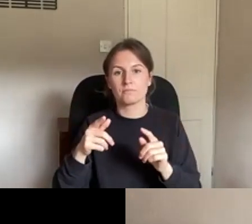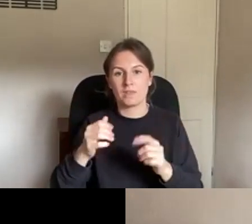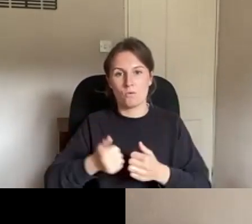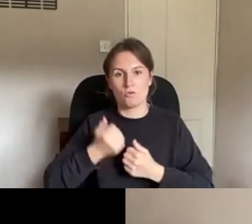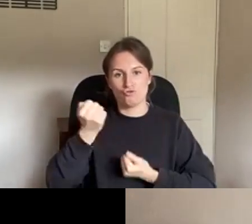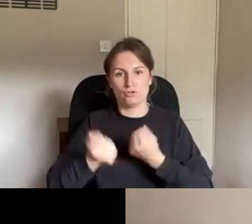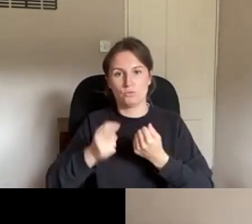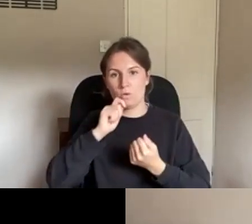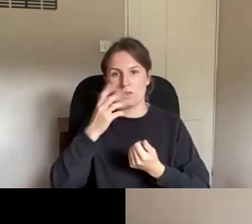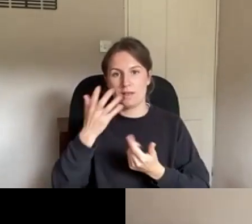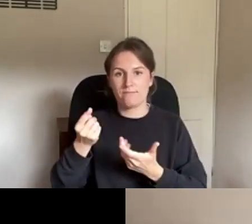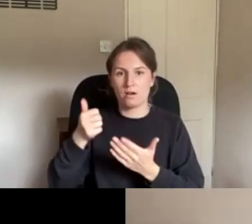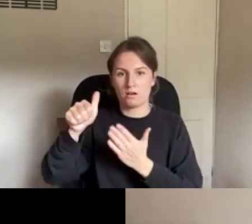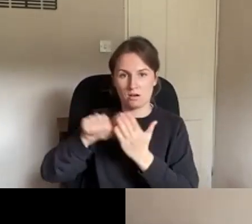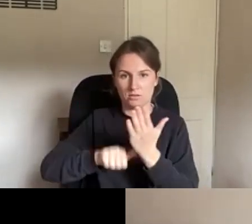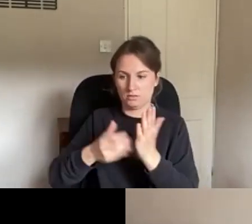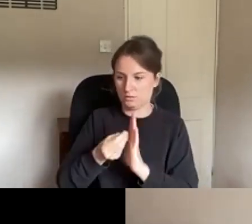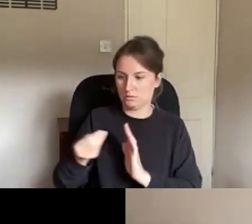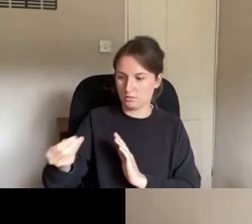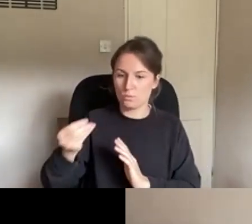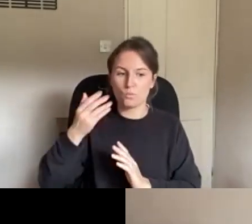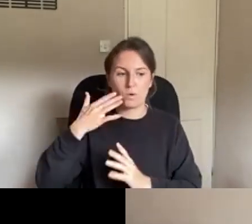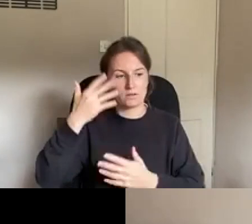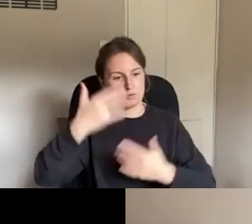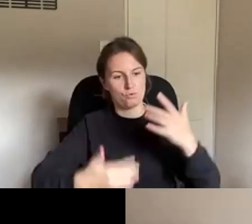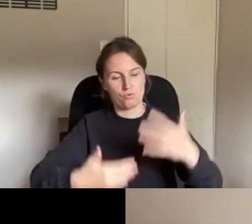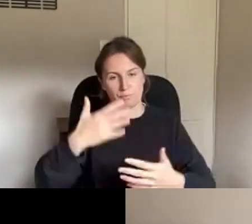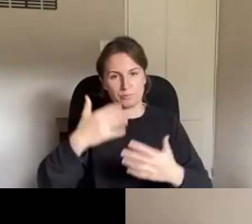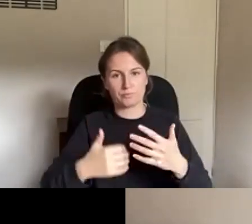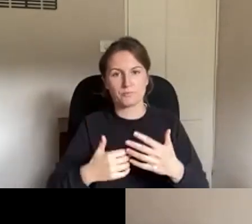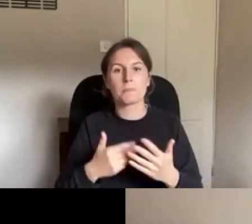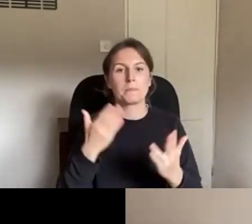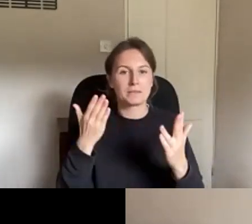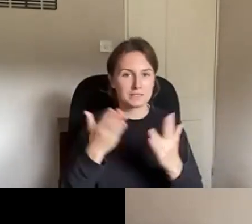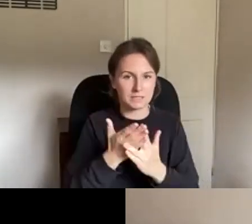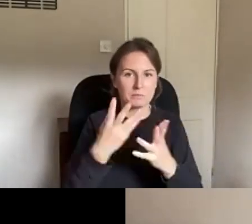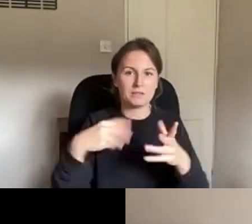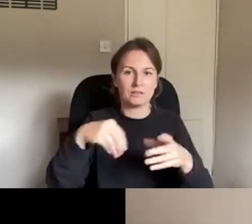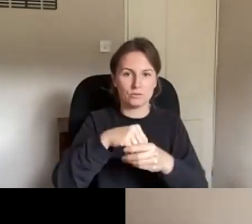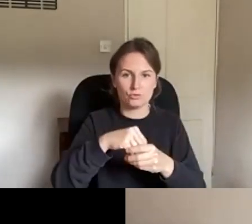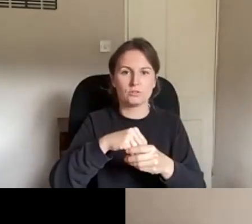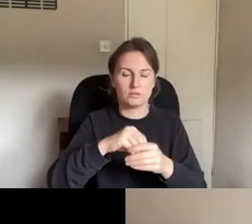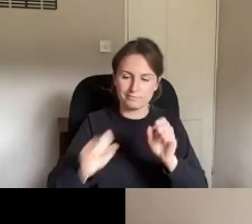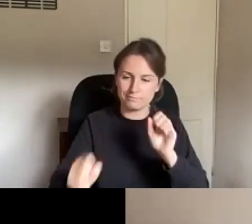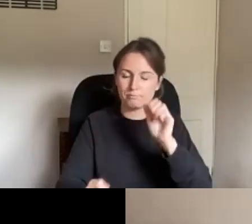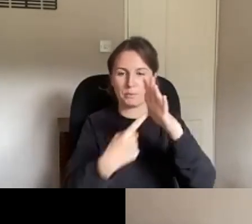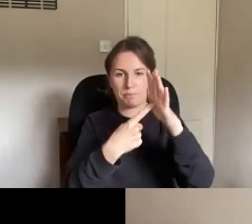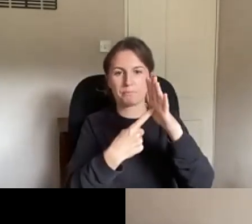and equality, diversity, inclusion are at the forefront of the guidance, so it has been considered